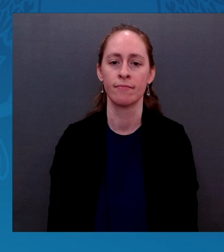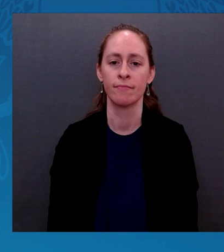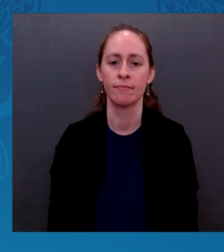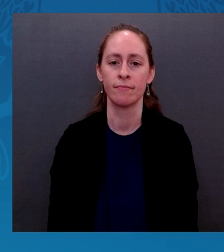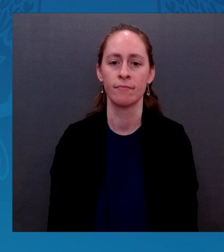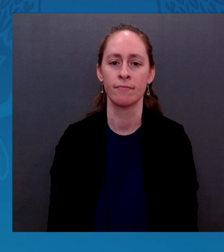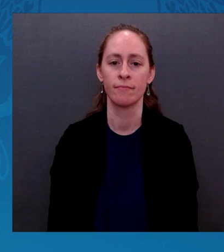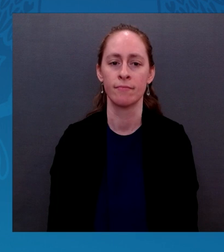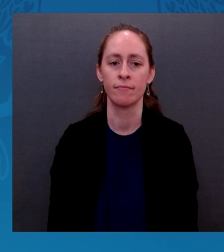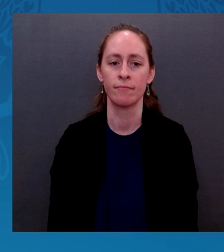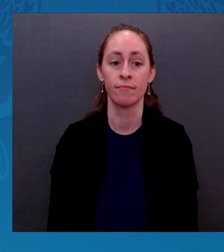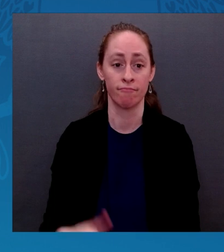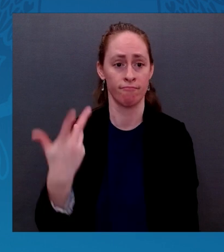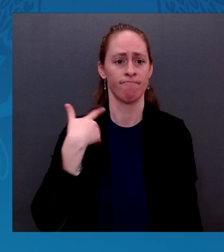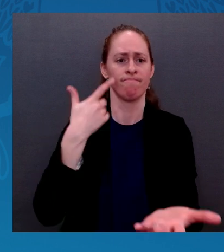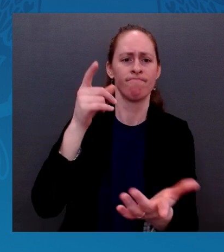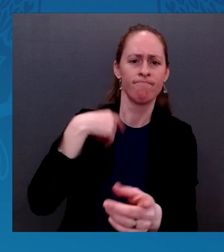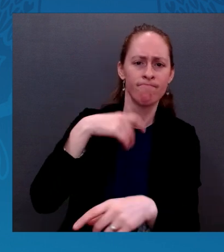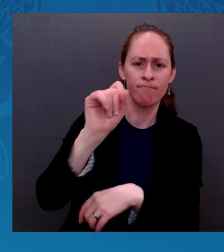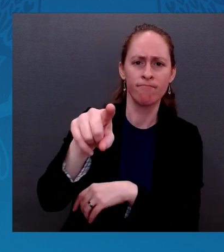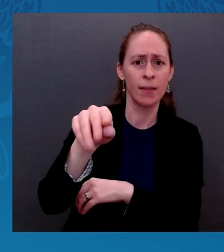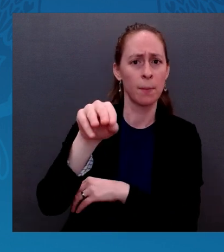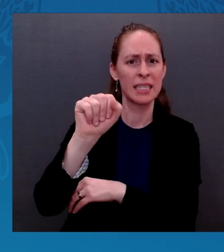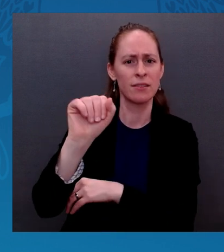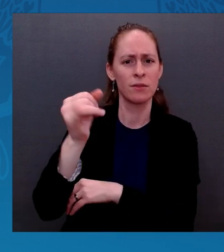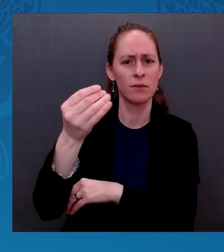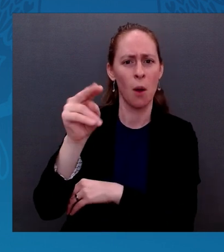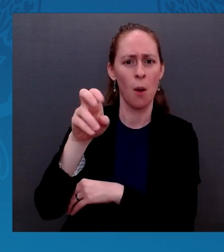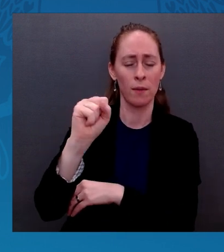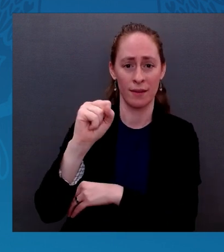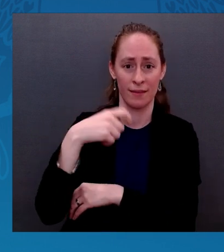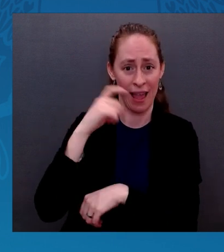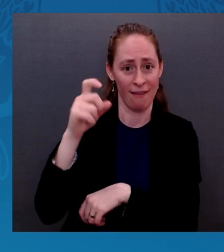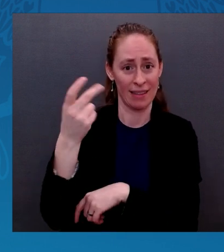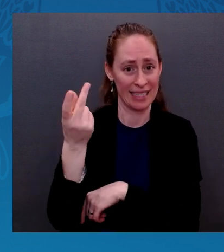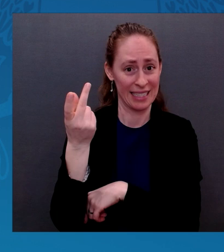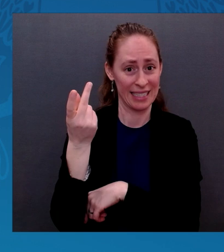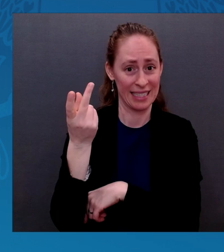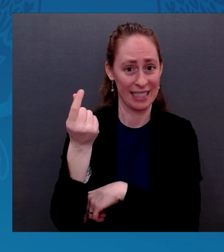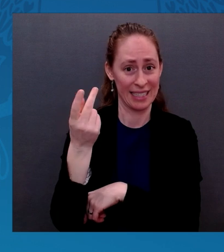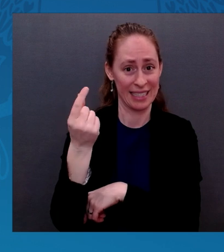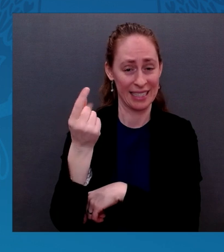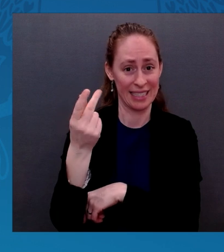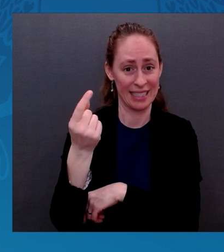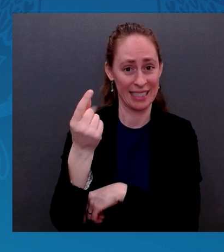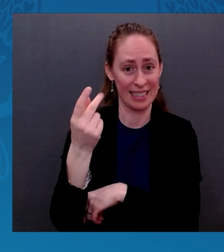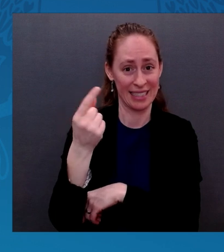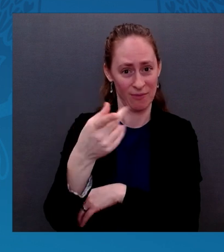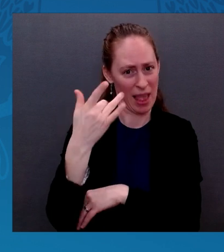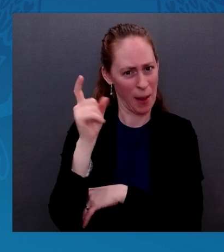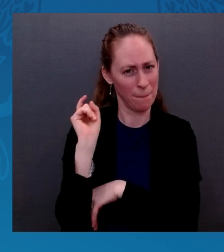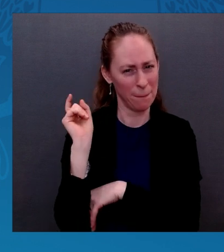President at the end of the. I'm going to follow those instructions and jump right on it to get us started.